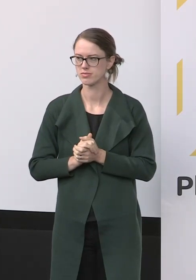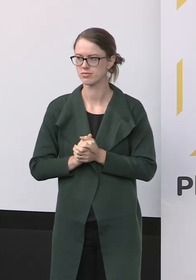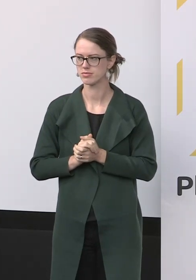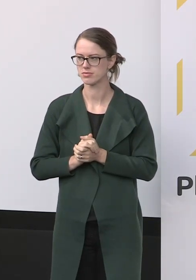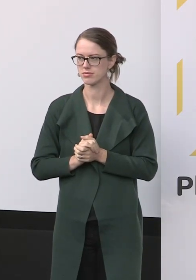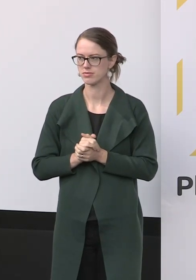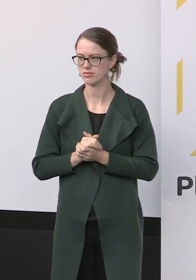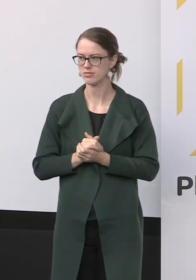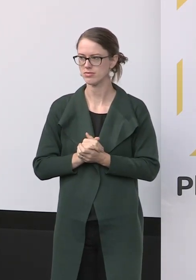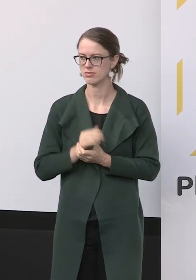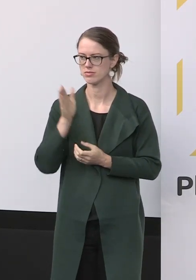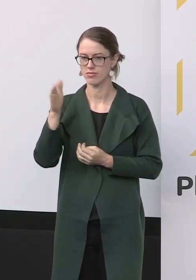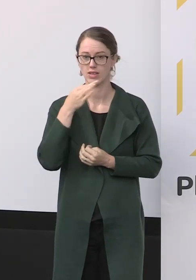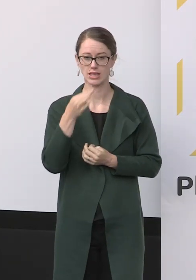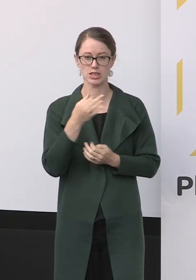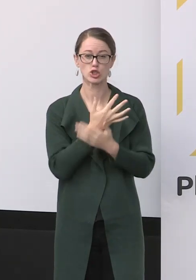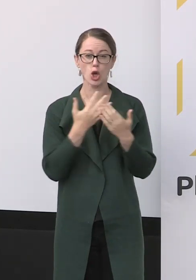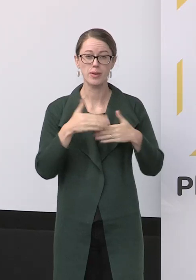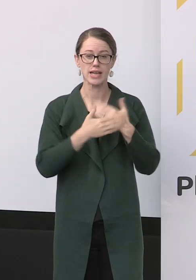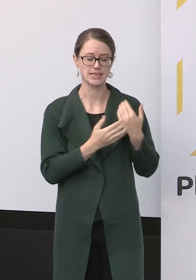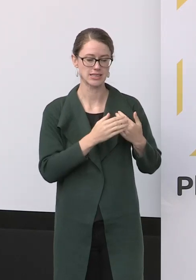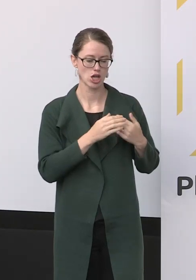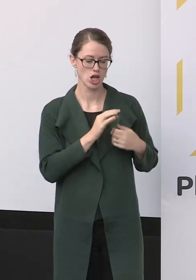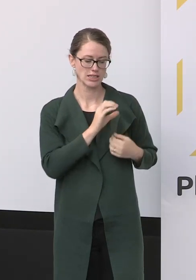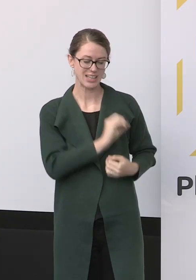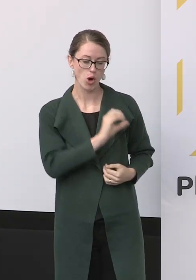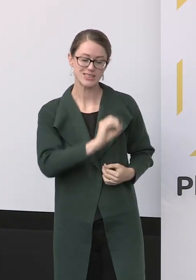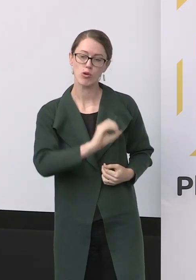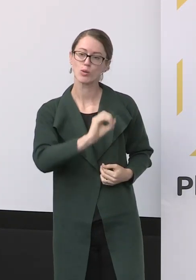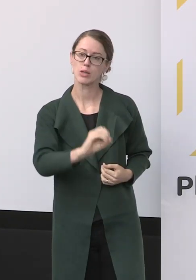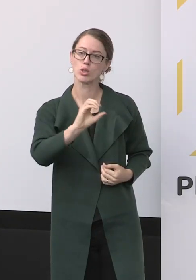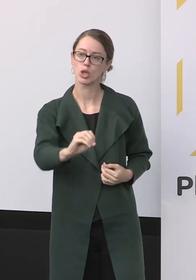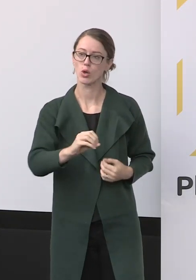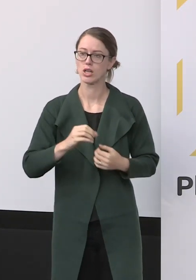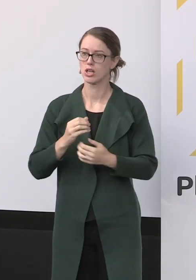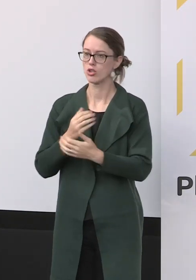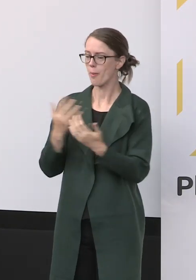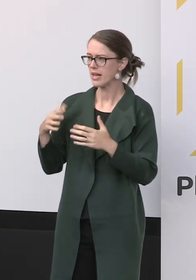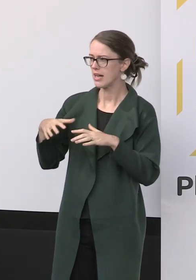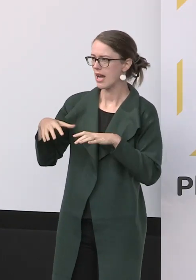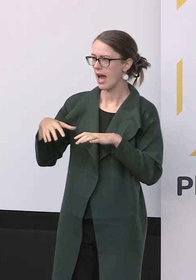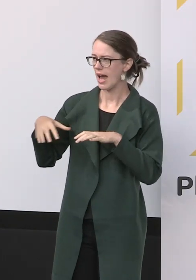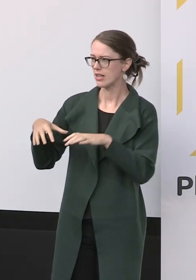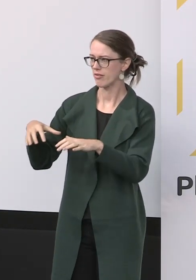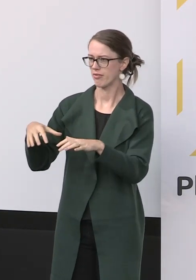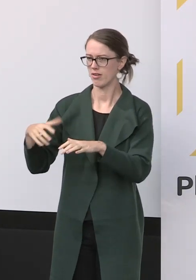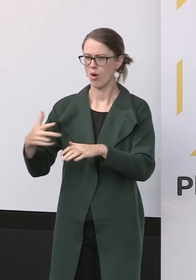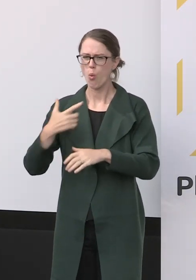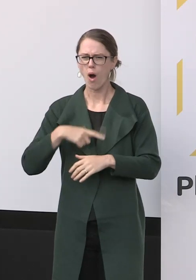at other measures we might need to put in place. With so many days with zero